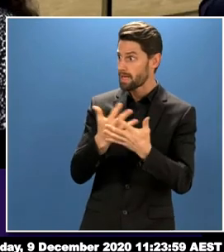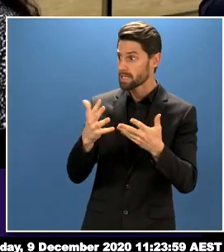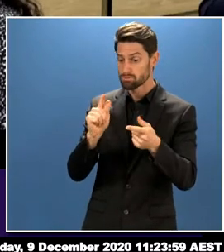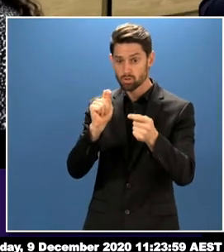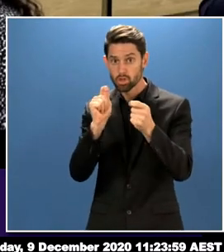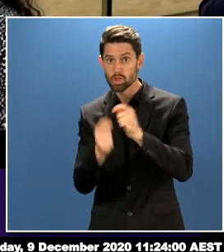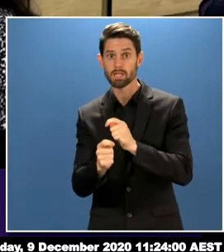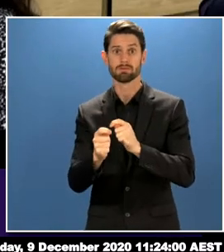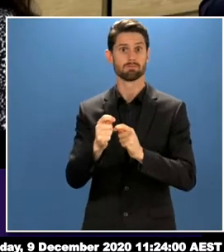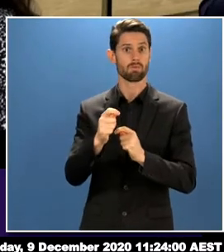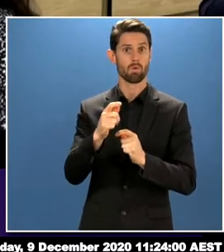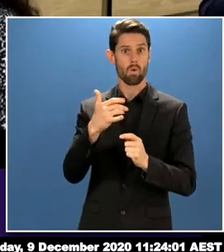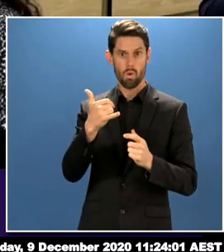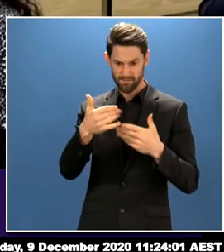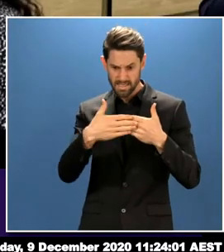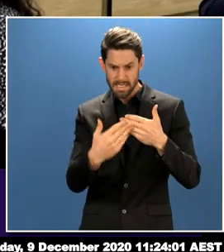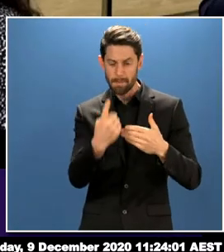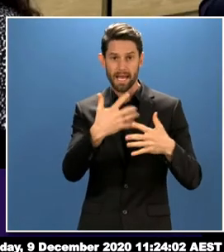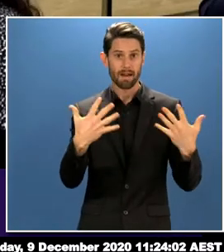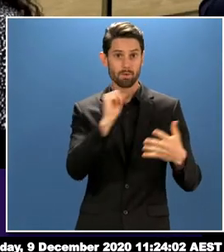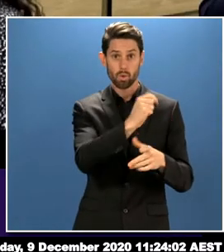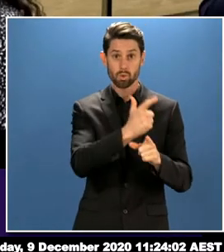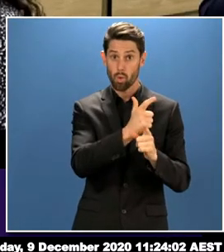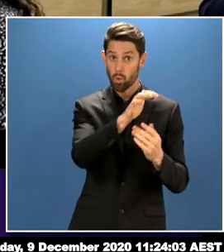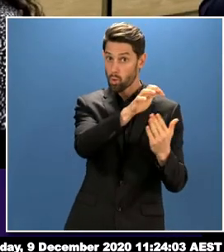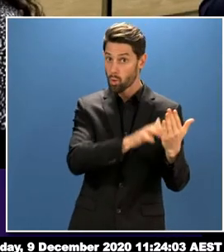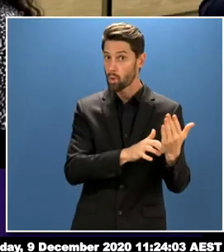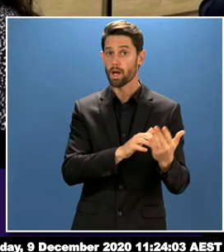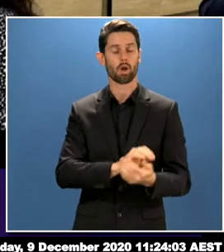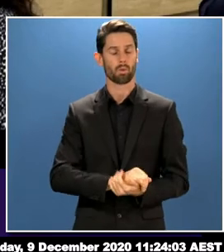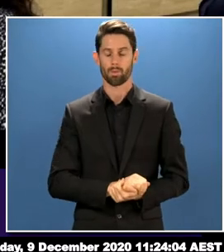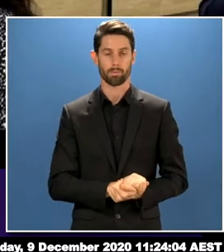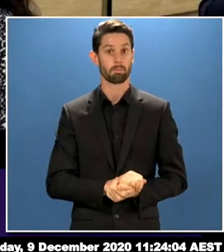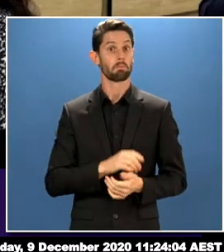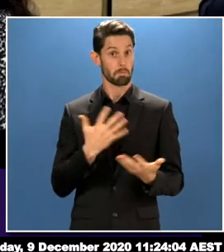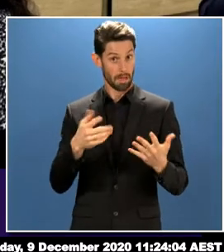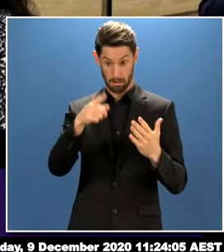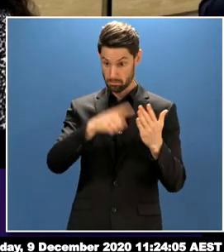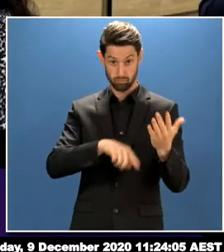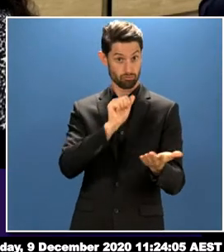to make to the statement? No, there isn't. The statement is true and correct?